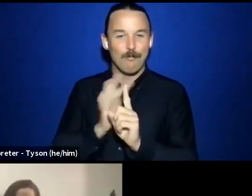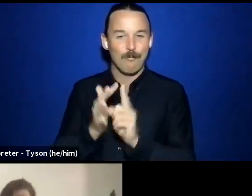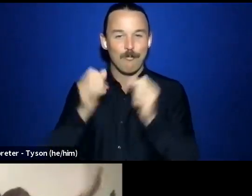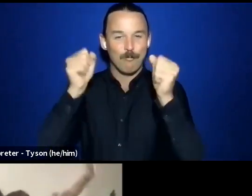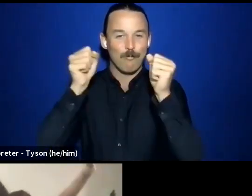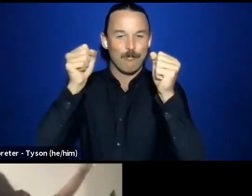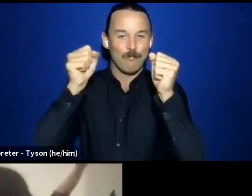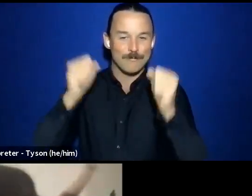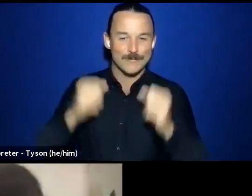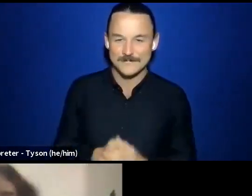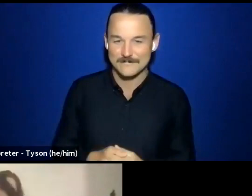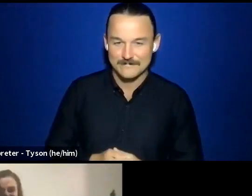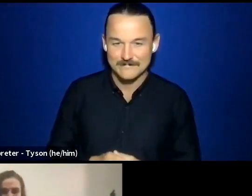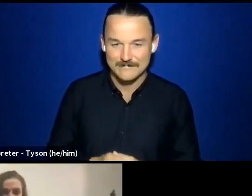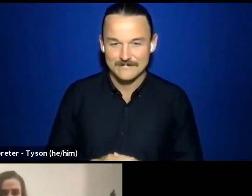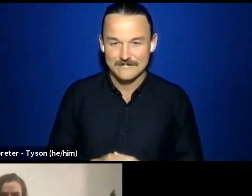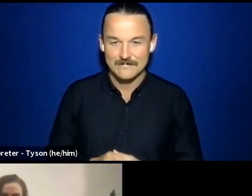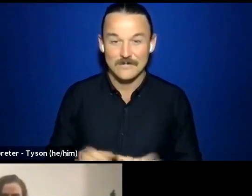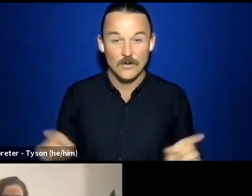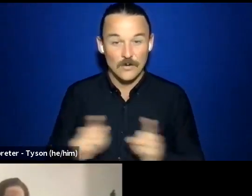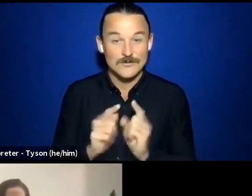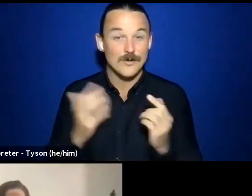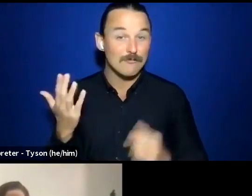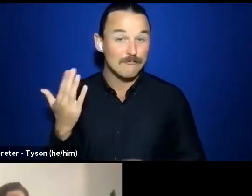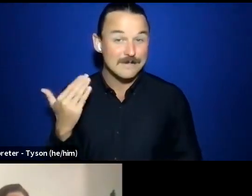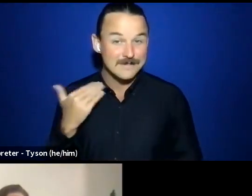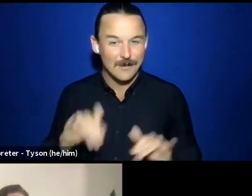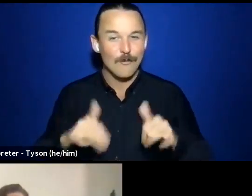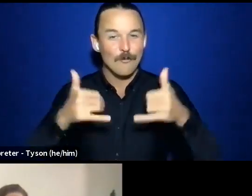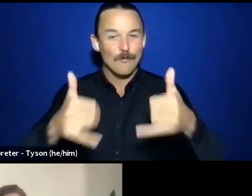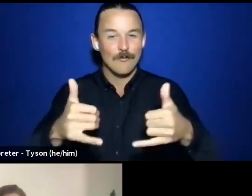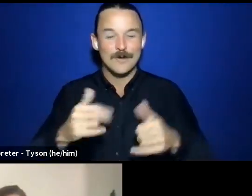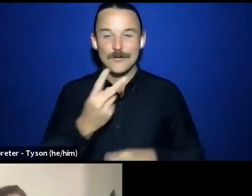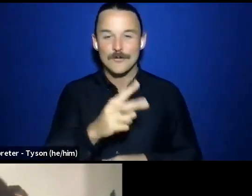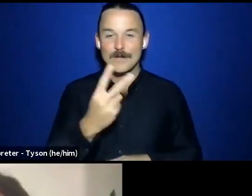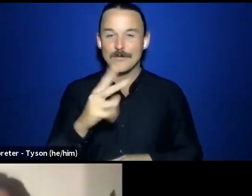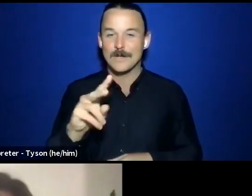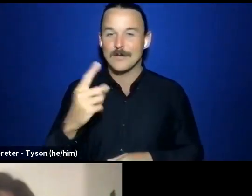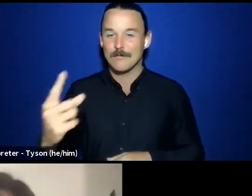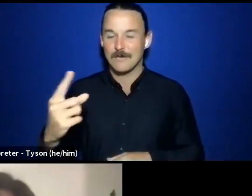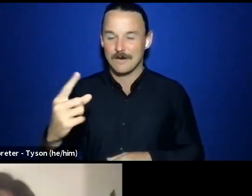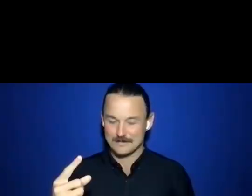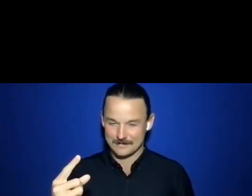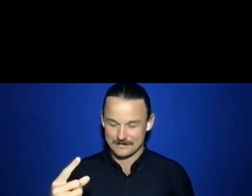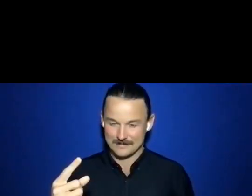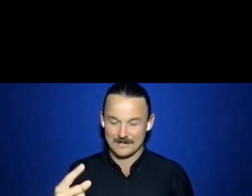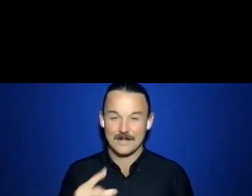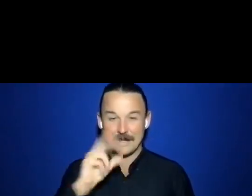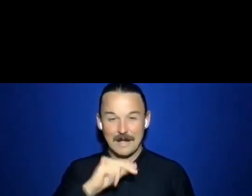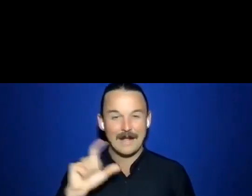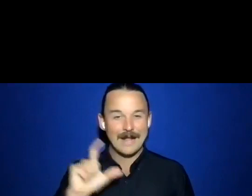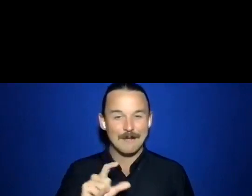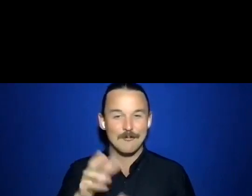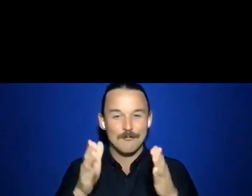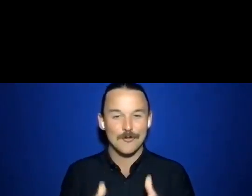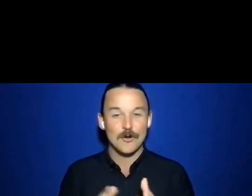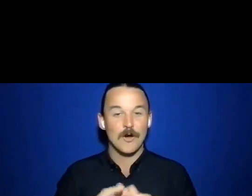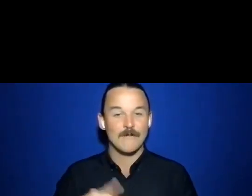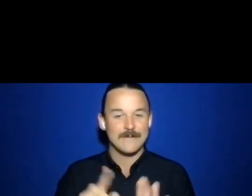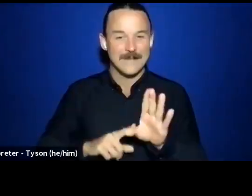cheering. ng on behind them. They ng on behind them. They will also recently awarded 2020 also recently awarded 2021 young Kevin. f a citizen f a citizen of the year, congrats cat a citizen of the year, congrats